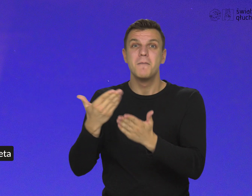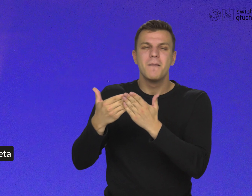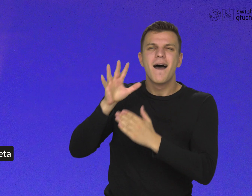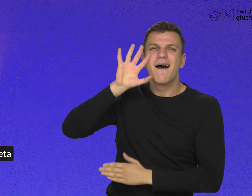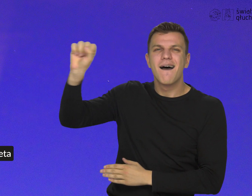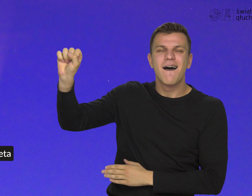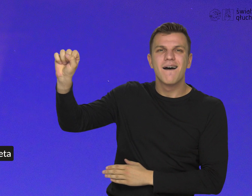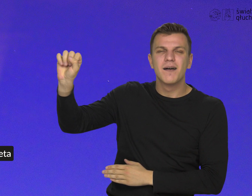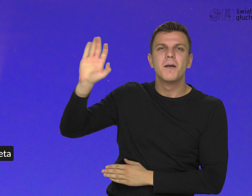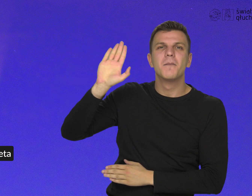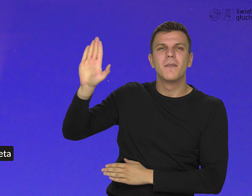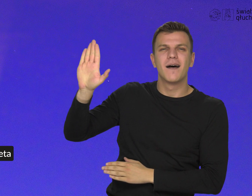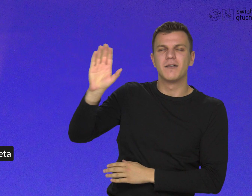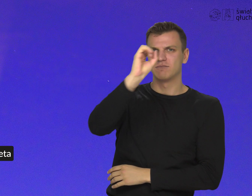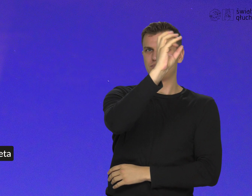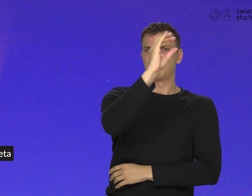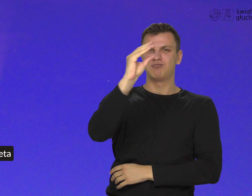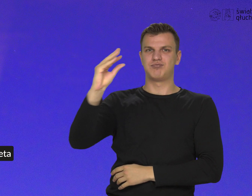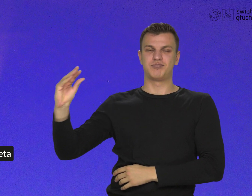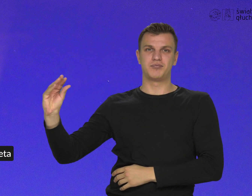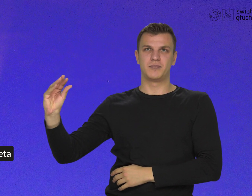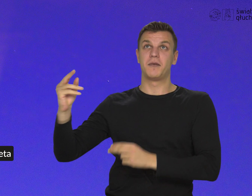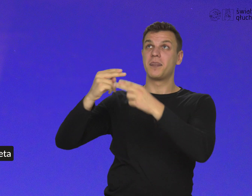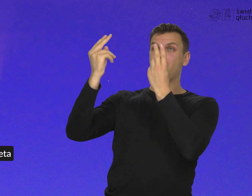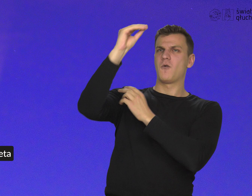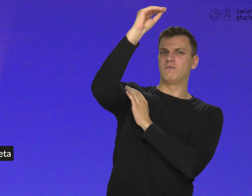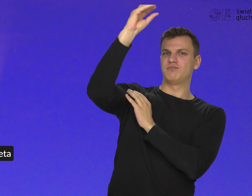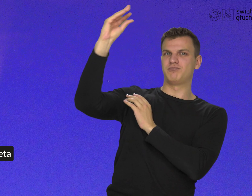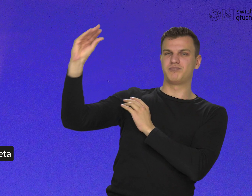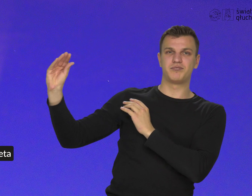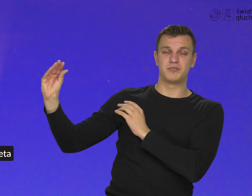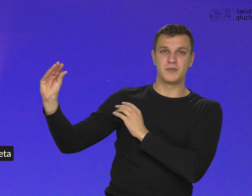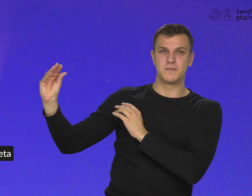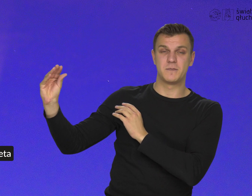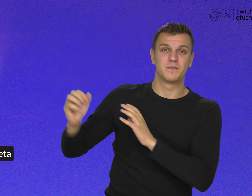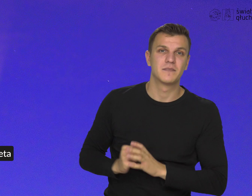to reflect the characteristic “tail” a comet leaves in the sky.